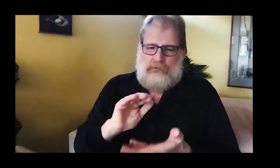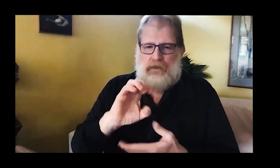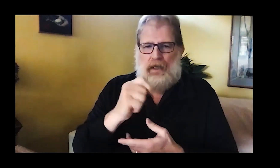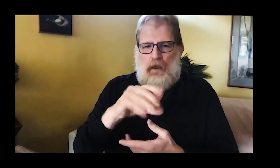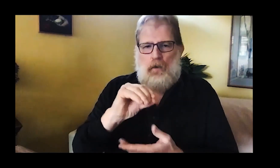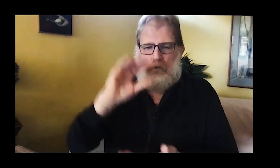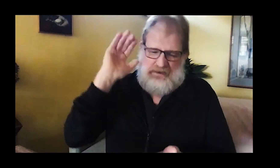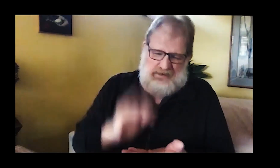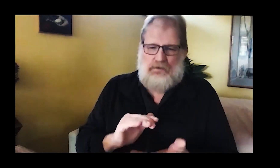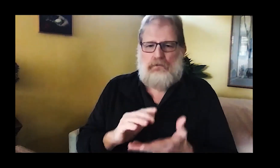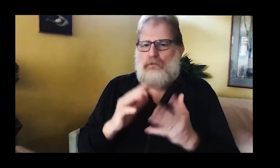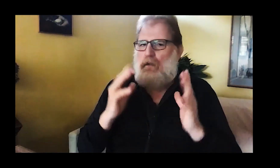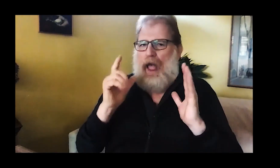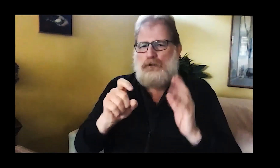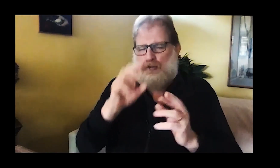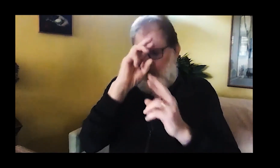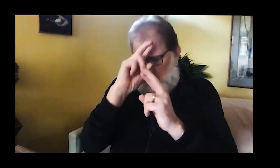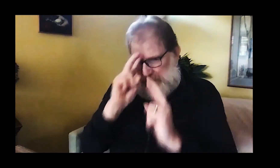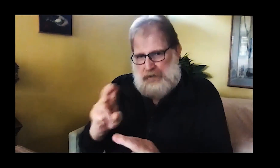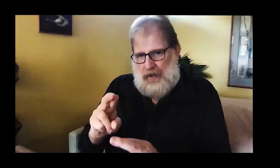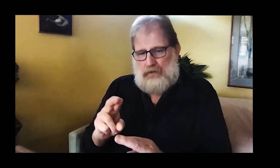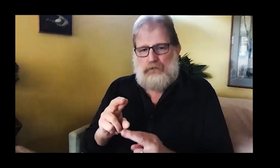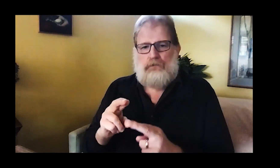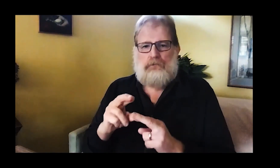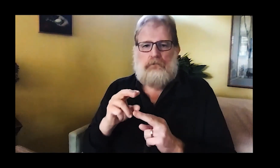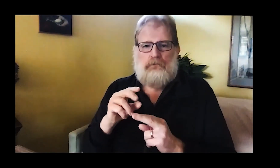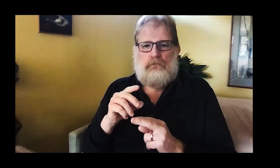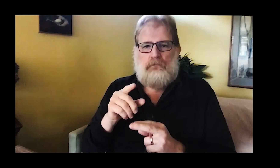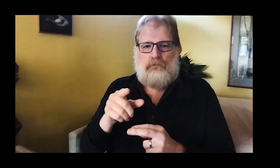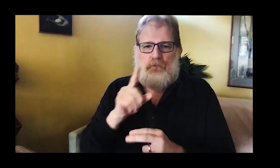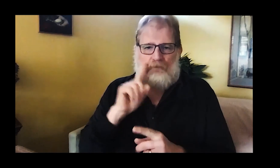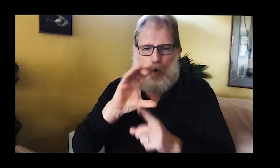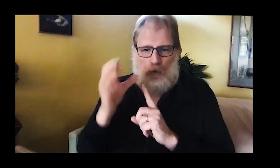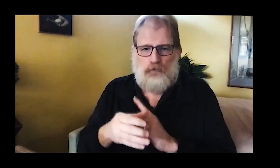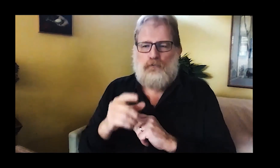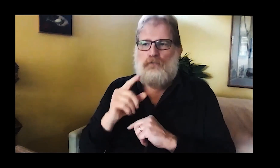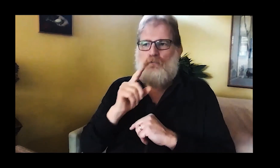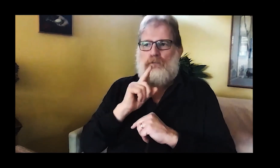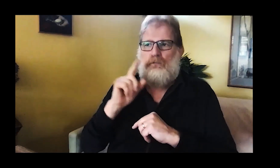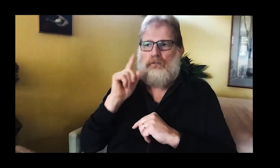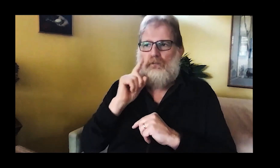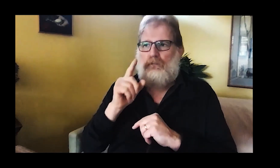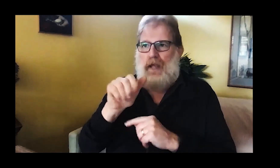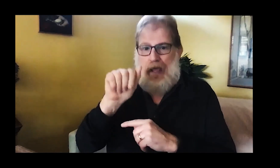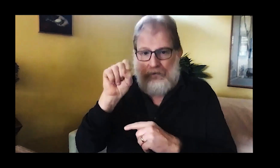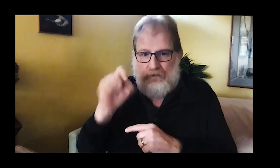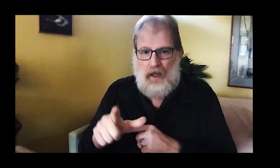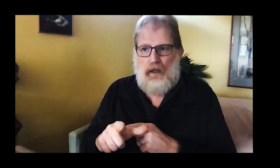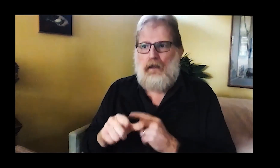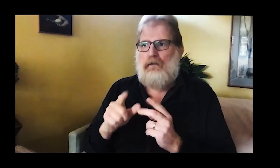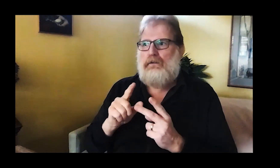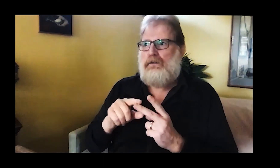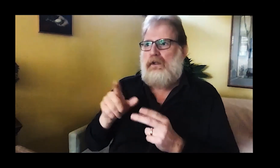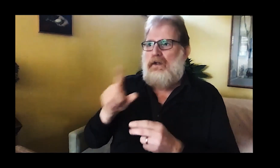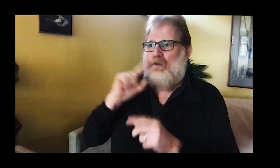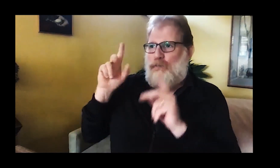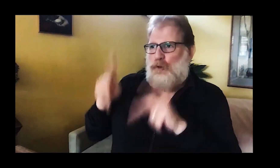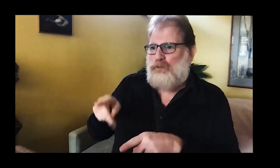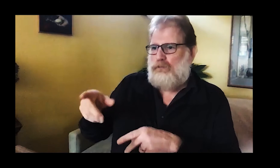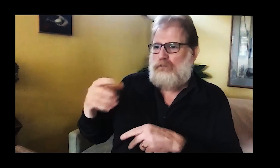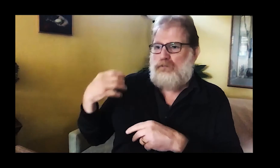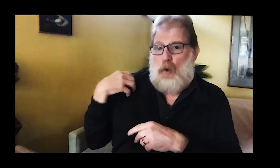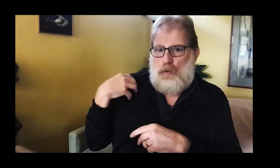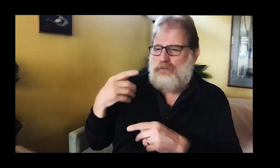with them. They have to respect Deaf culture and ASL, and the coach - really the director